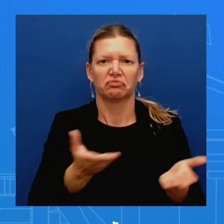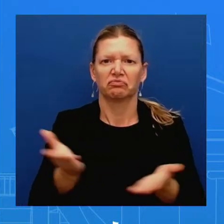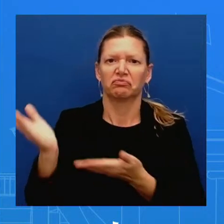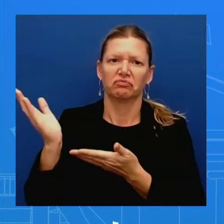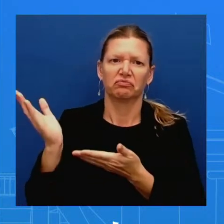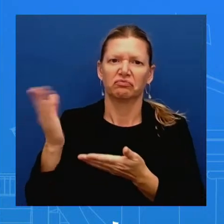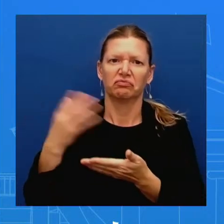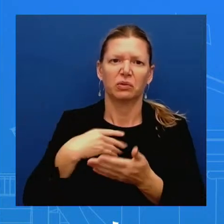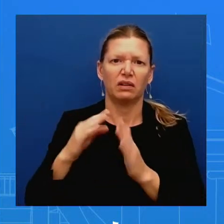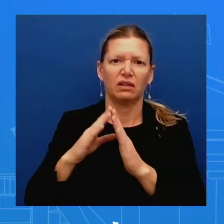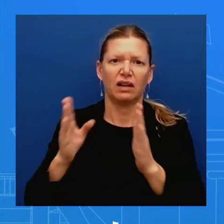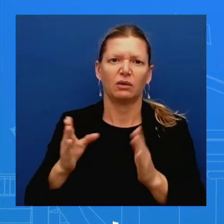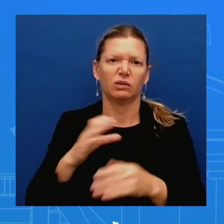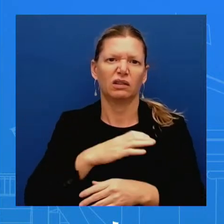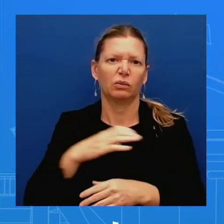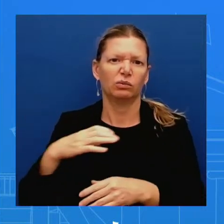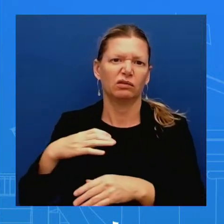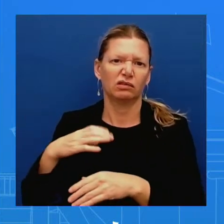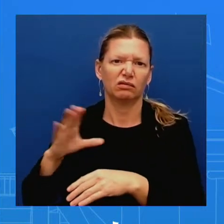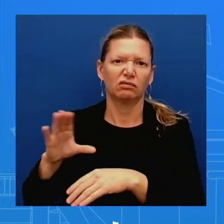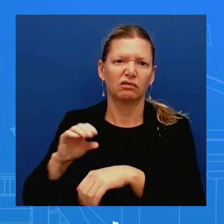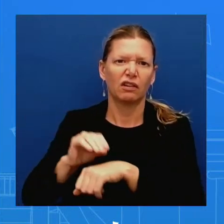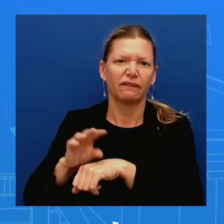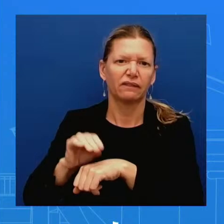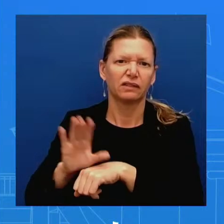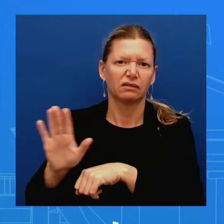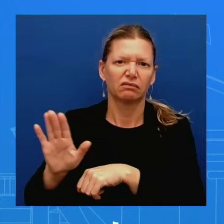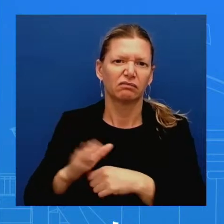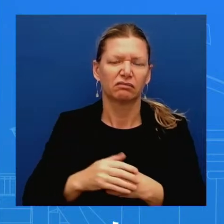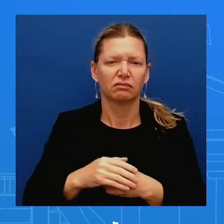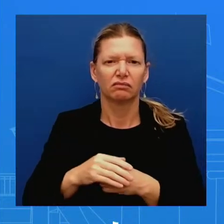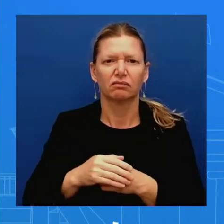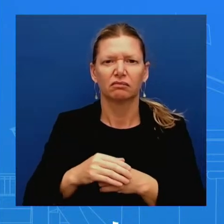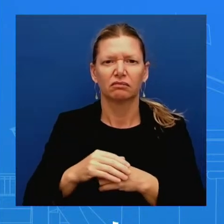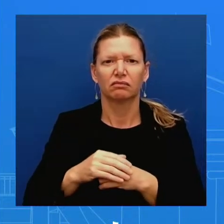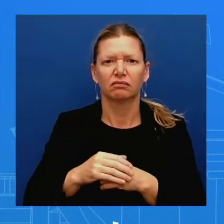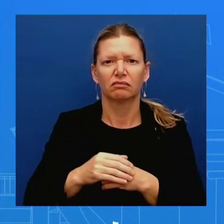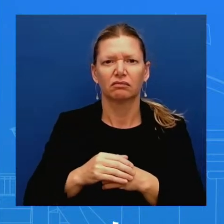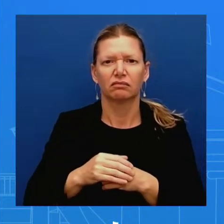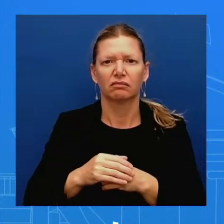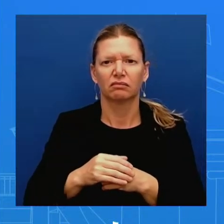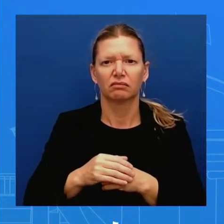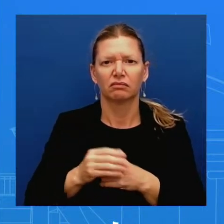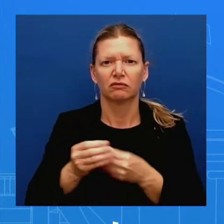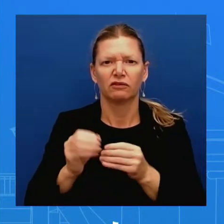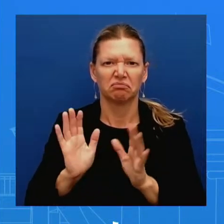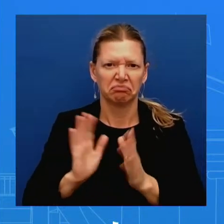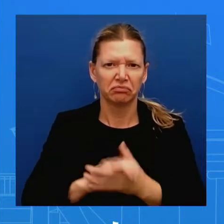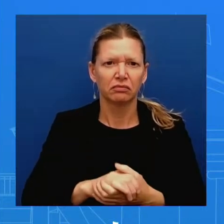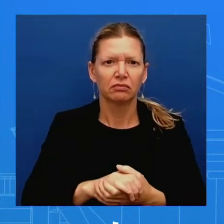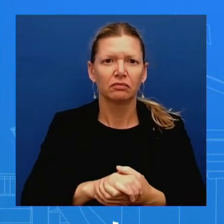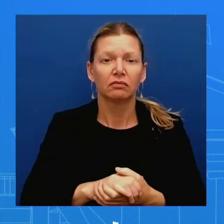But those are the th- -- just to make that -- that second point, again, very clear: This was taken by determination --